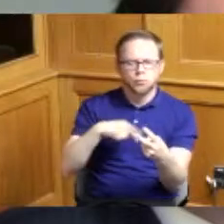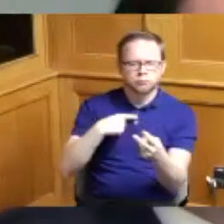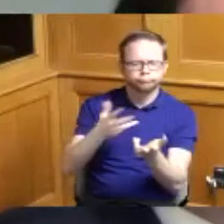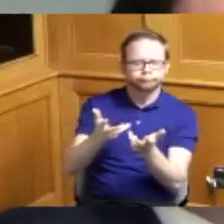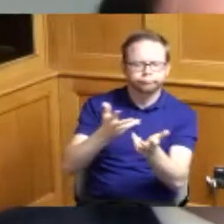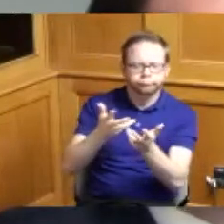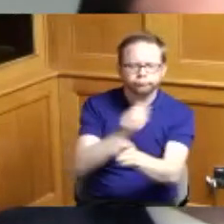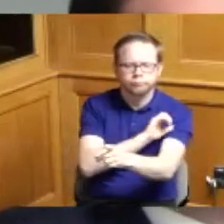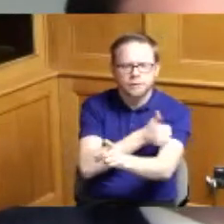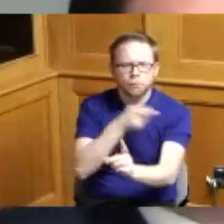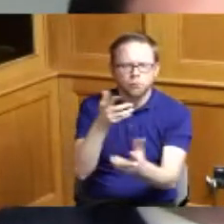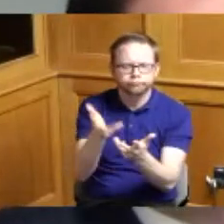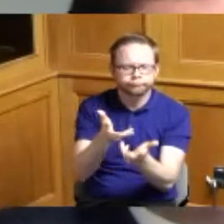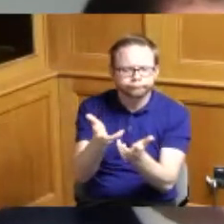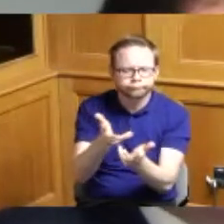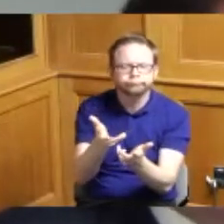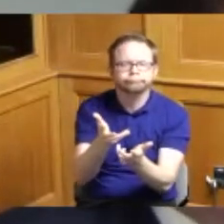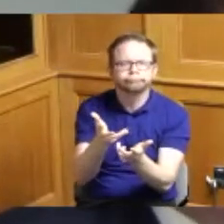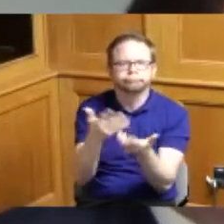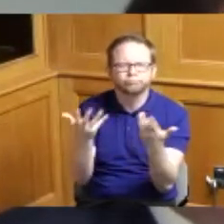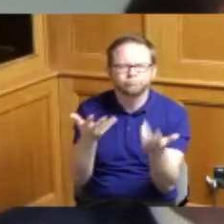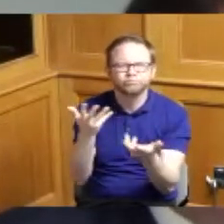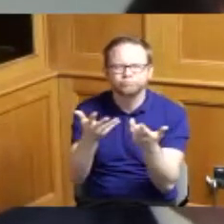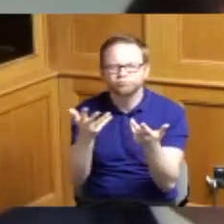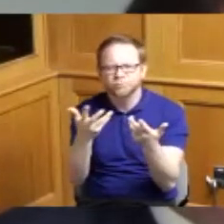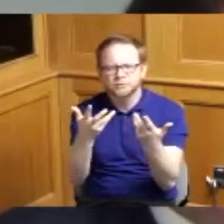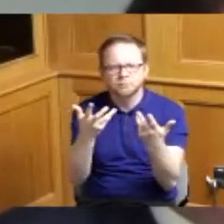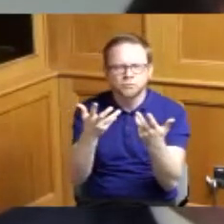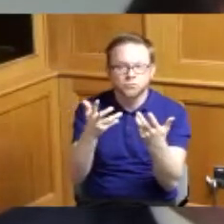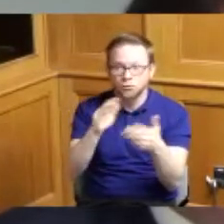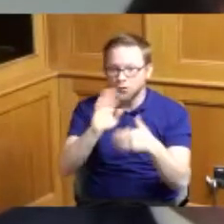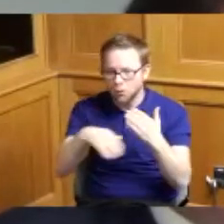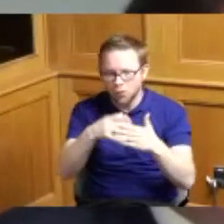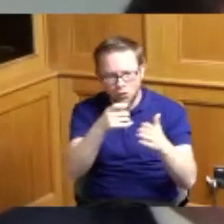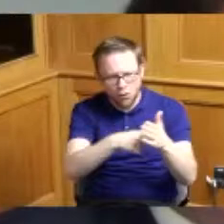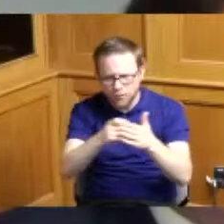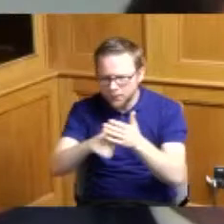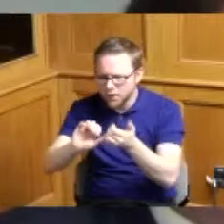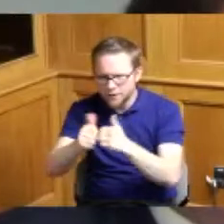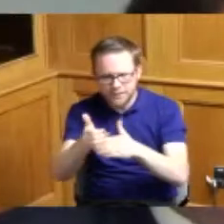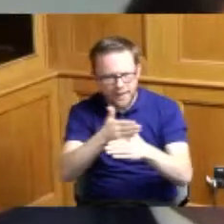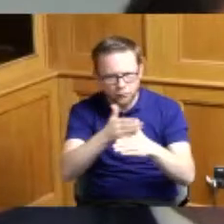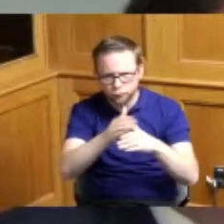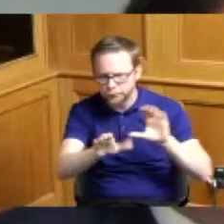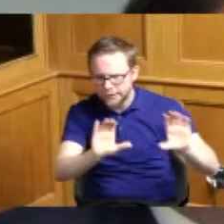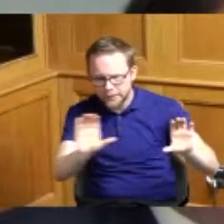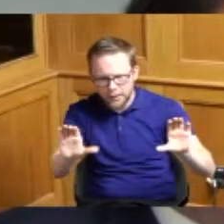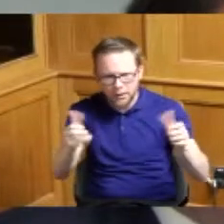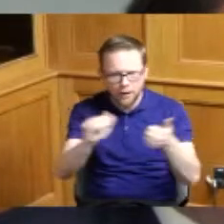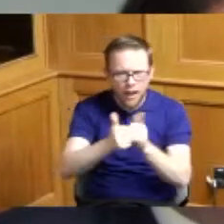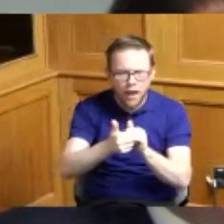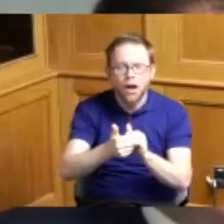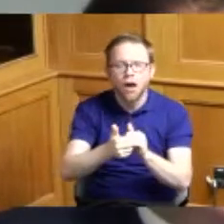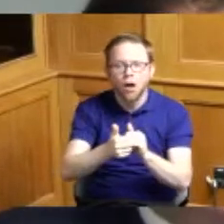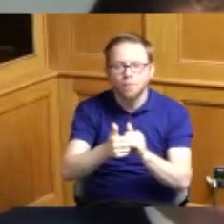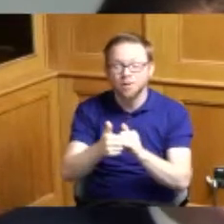to to figure out how those costs would would be shared that the county's perspective on this is